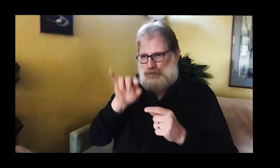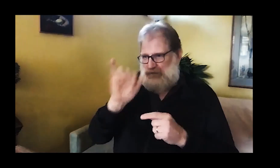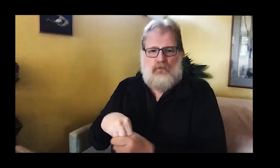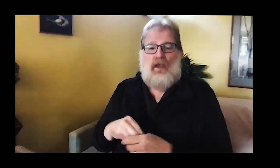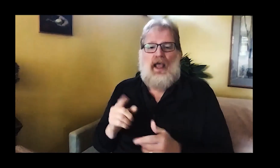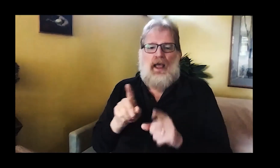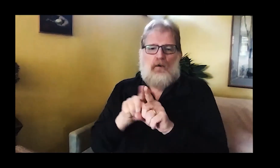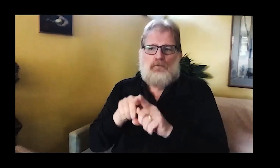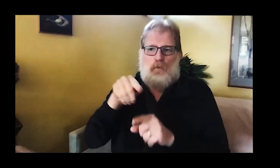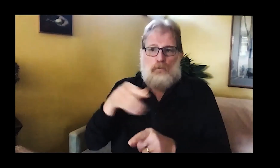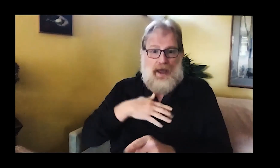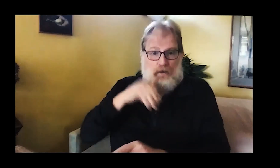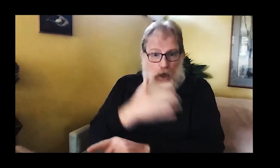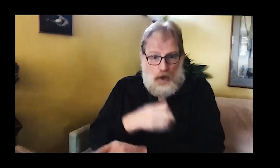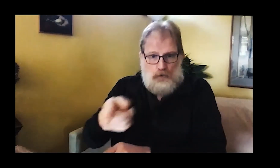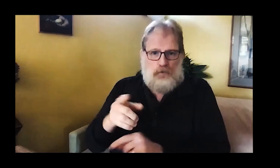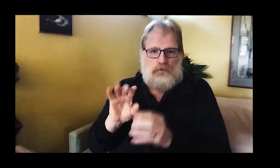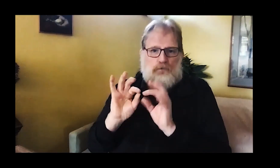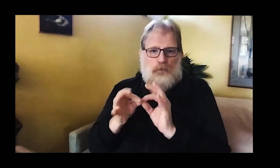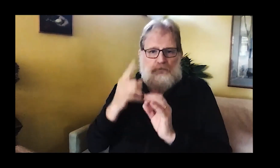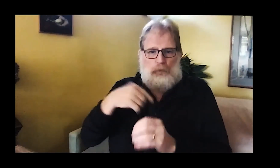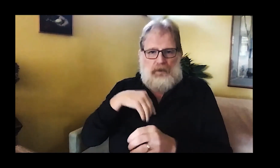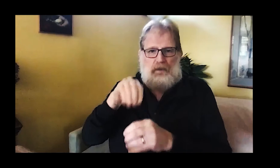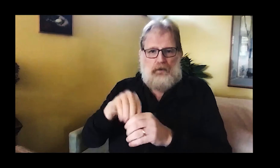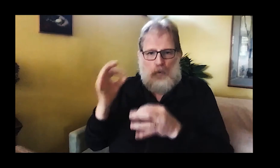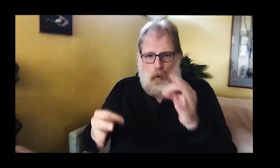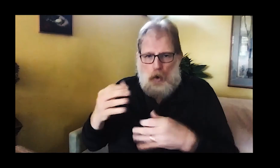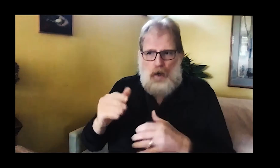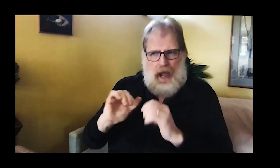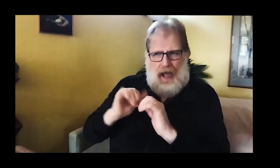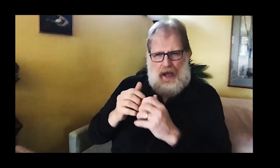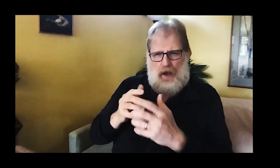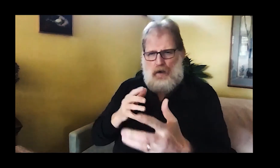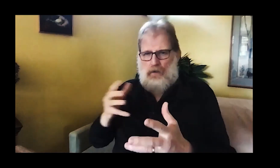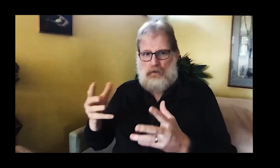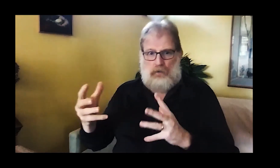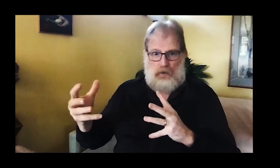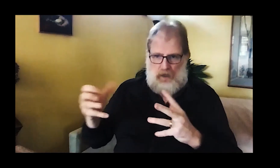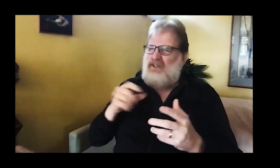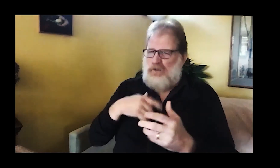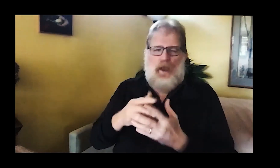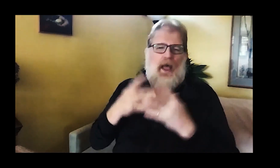that for that role, and there I had my daughter who was interpreting for me in court. We threw